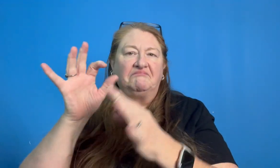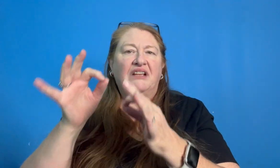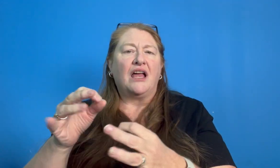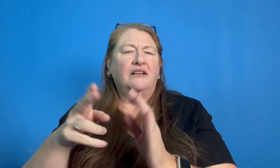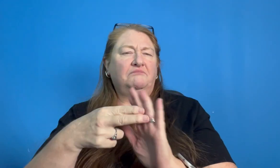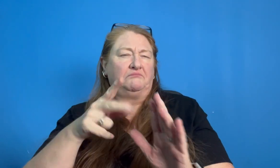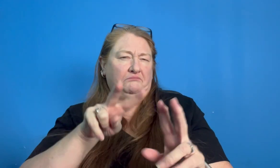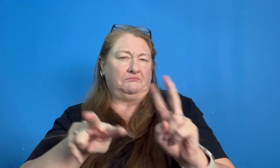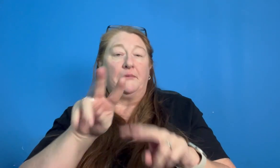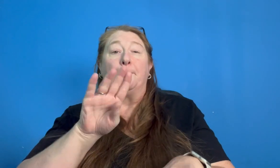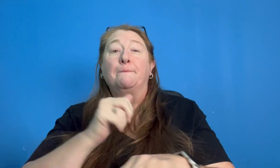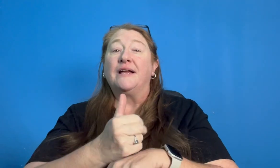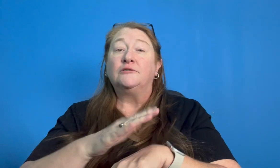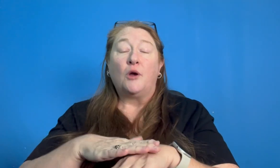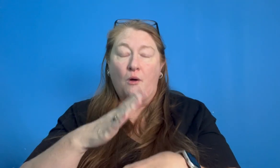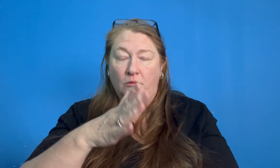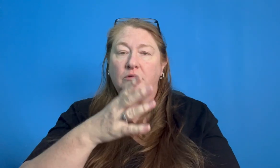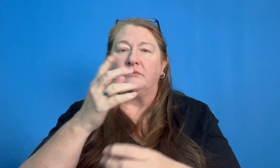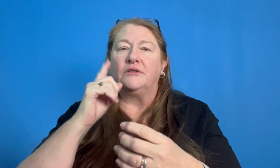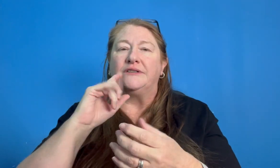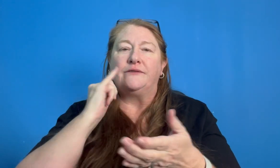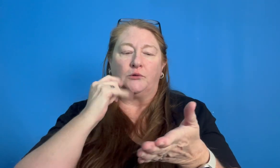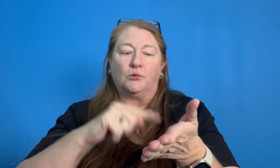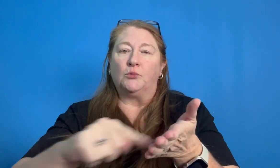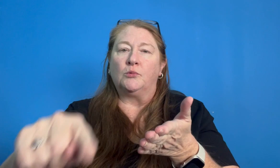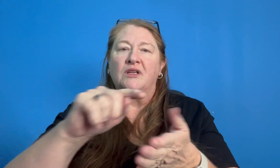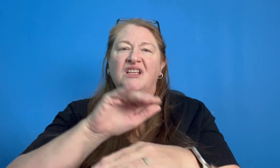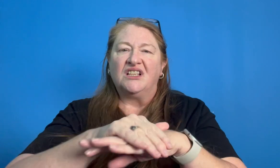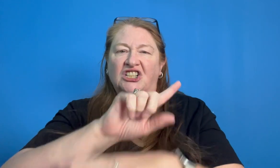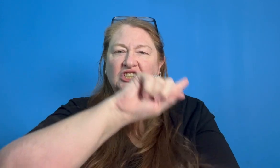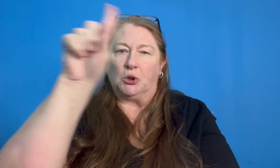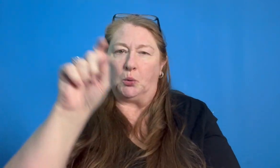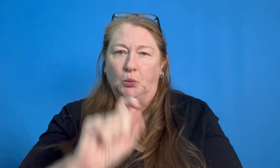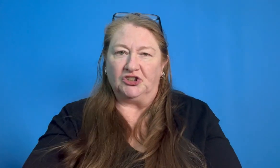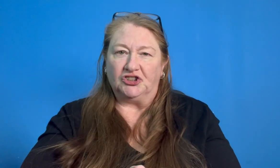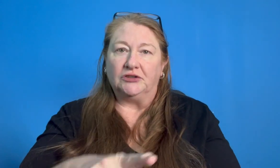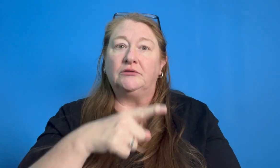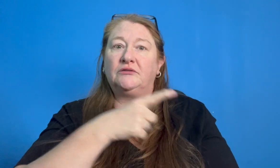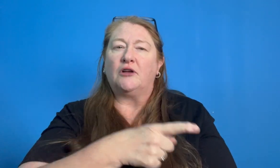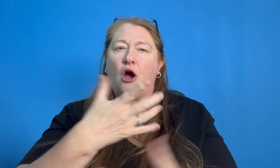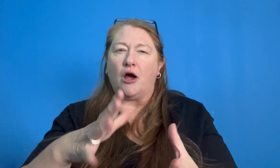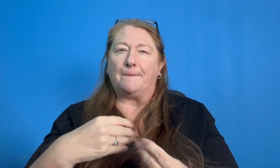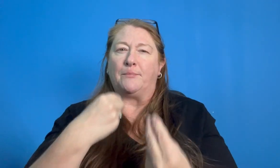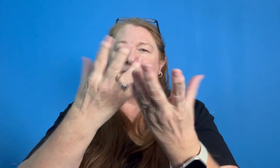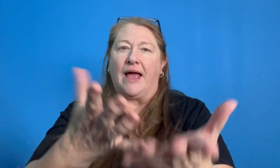labeled to refer to the way of giving information before reading a question,